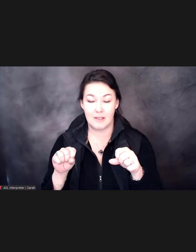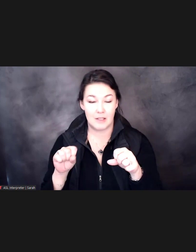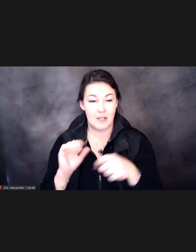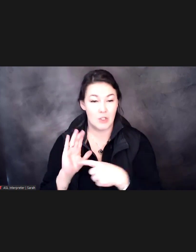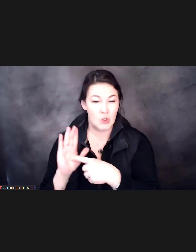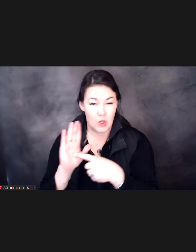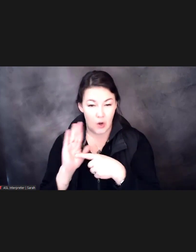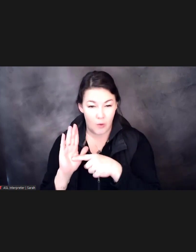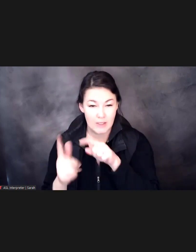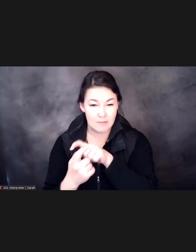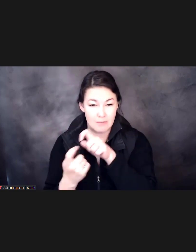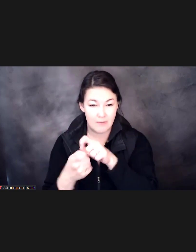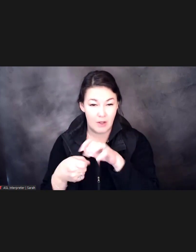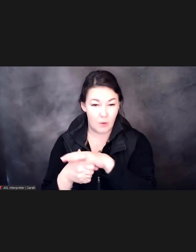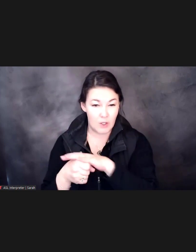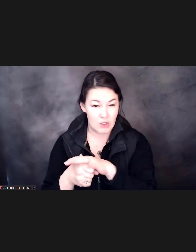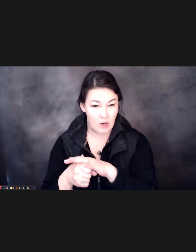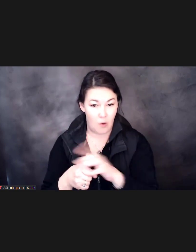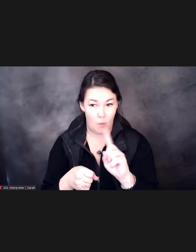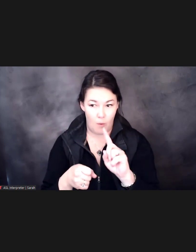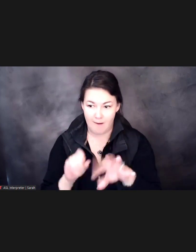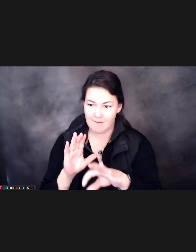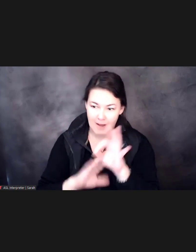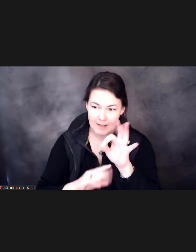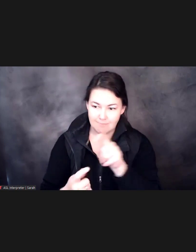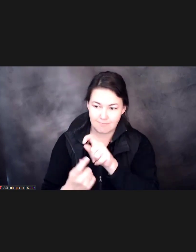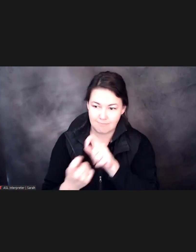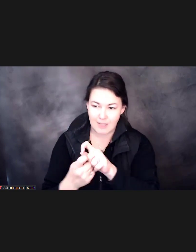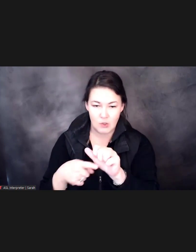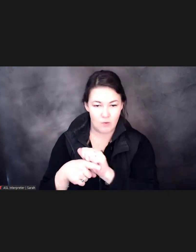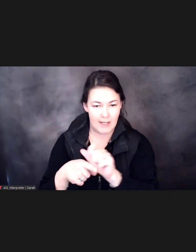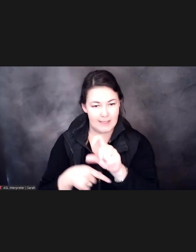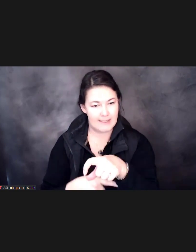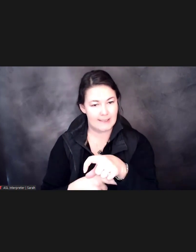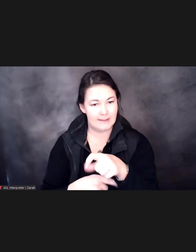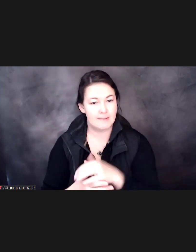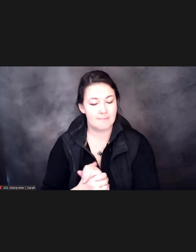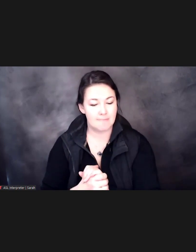you can get the training you need, um, and, so, let me just show you a